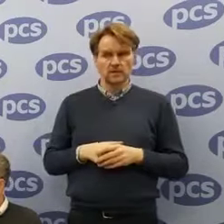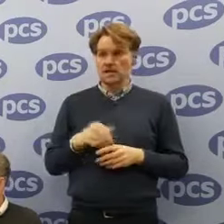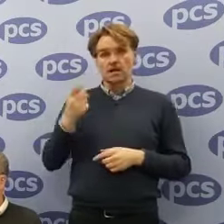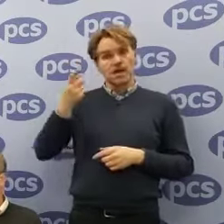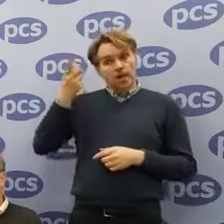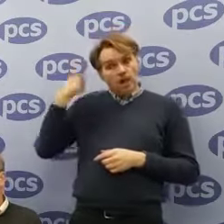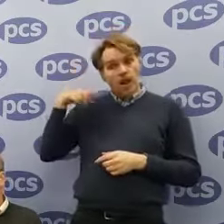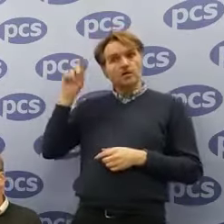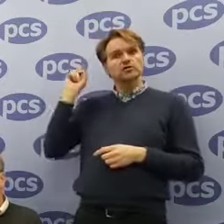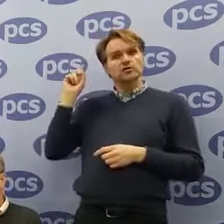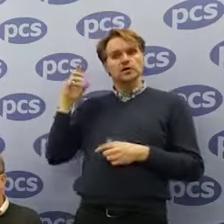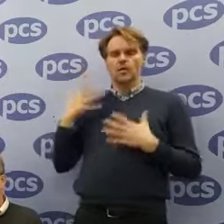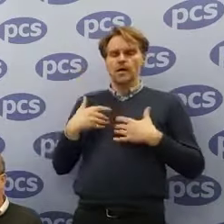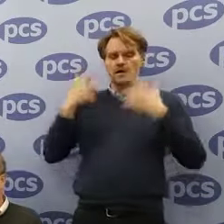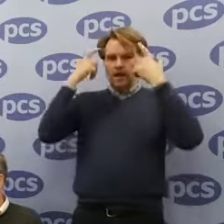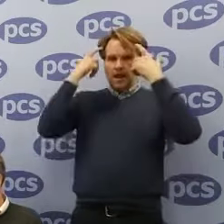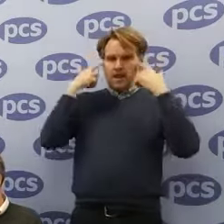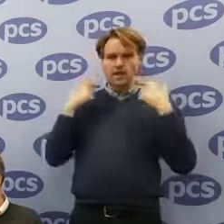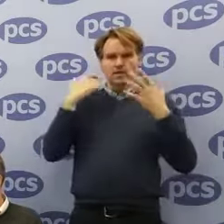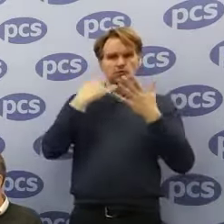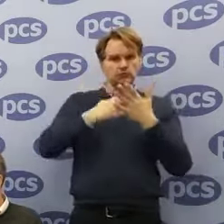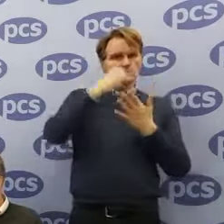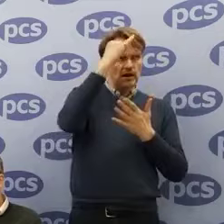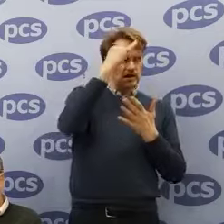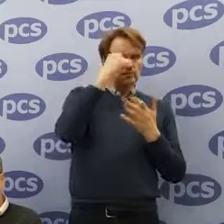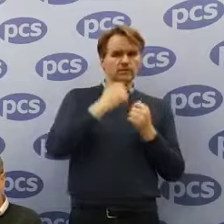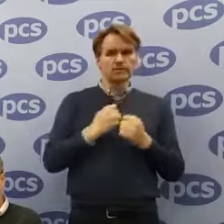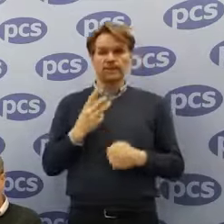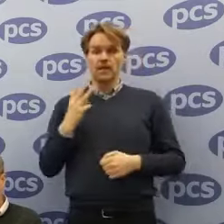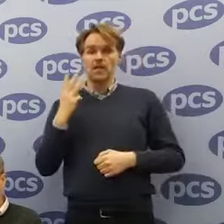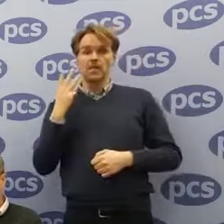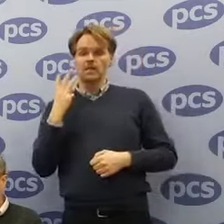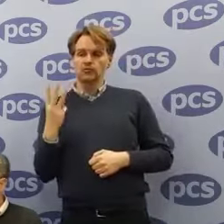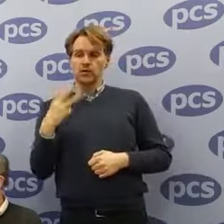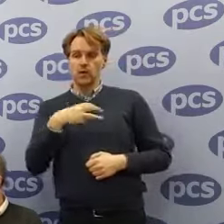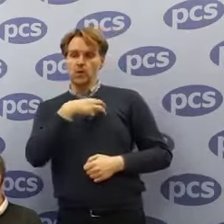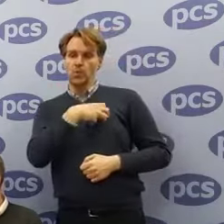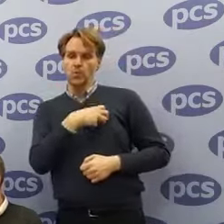and it's the three unions saying we're not prepared to go through what we went